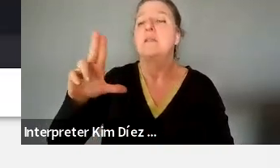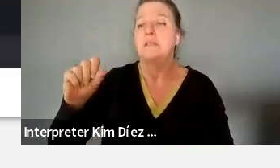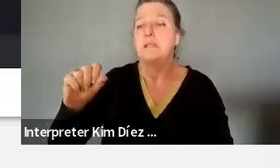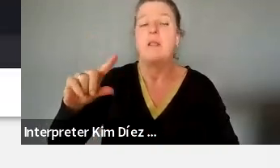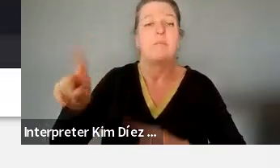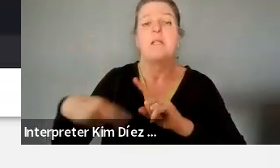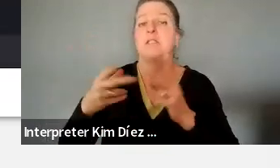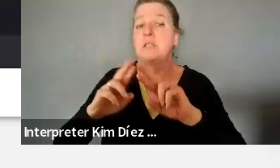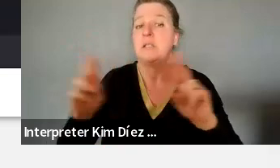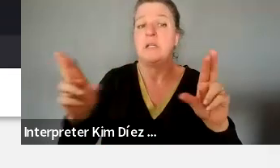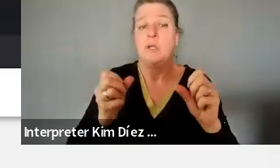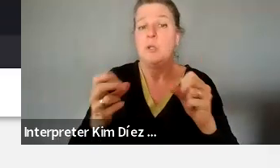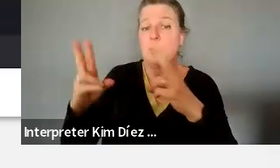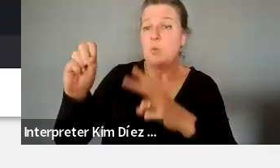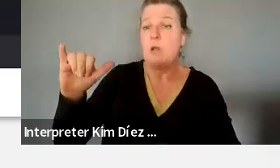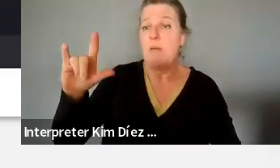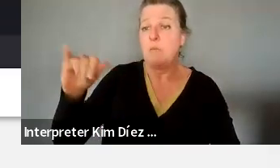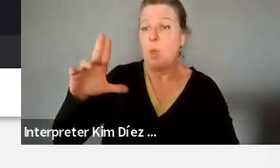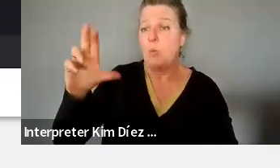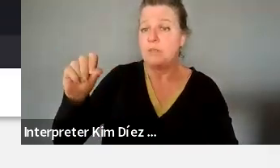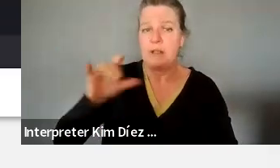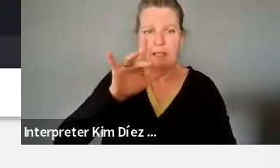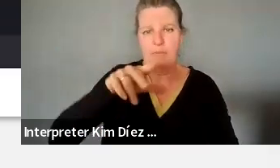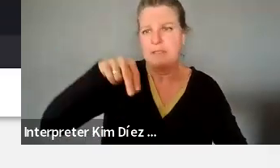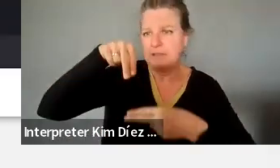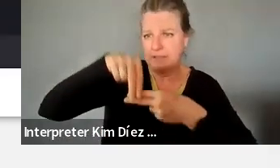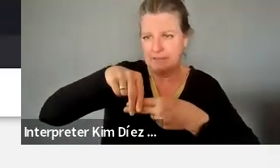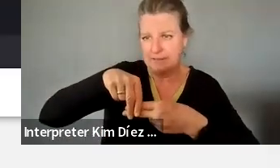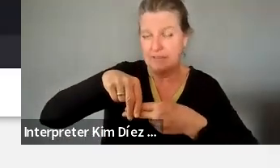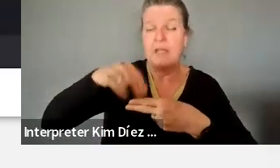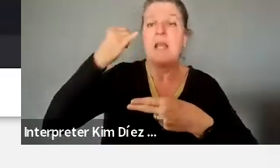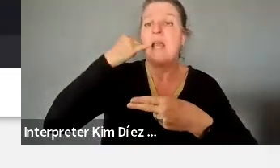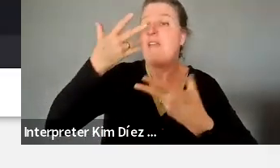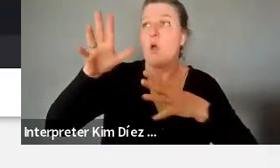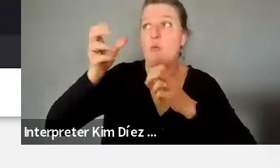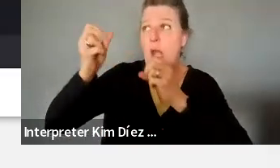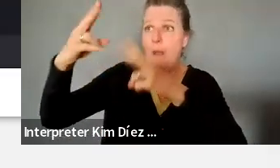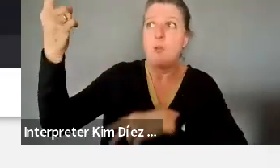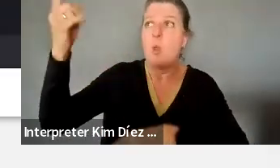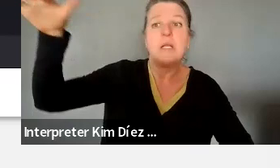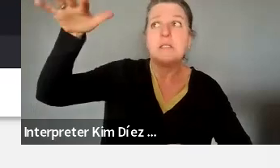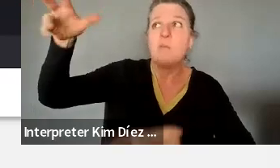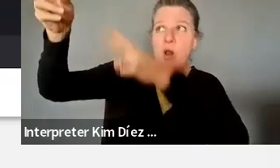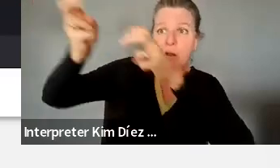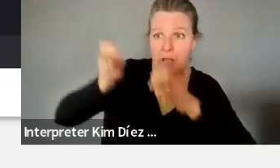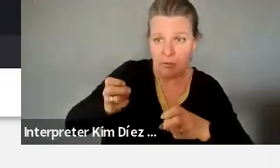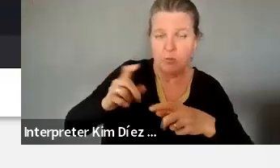and it will allow you to either take it from a website if you have it uploaded somewhere, or you can just attach the file